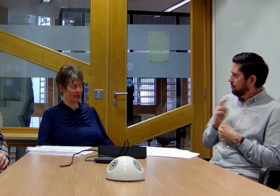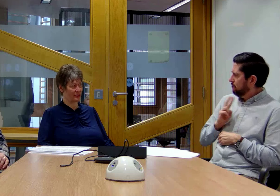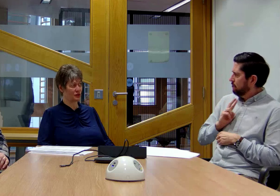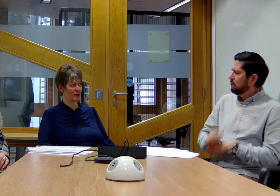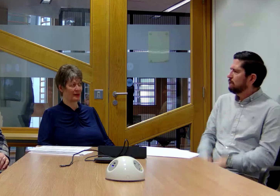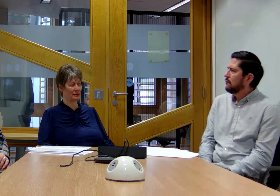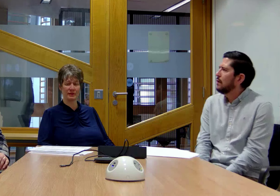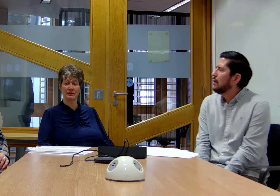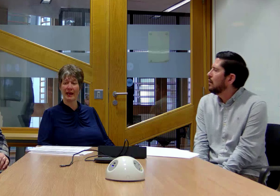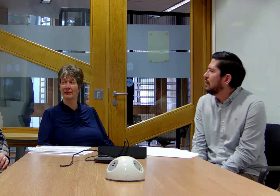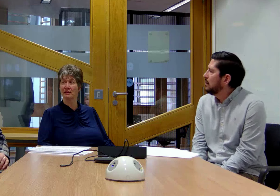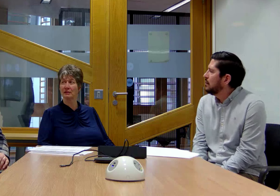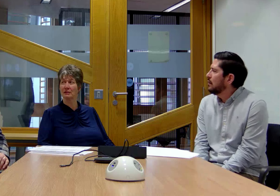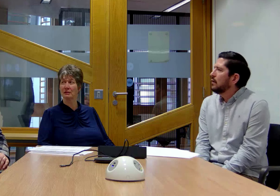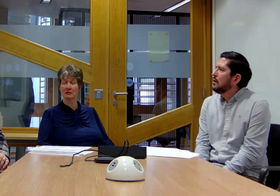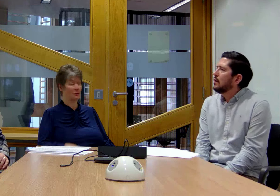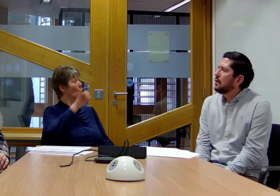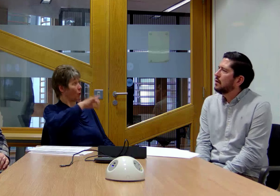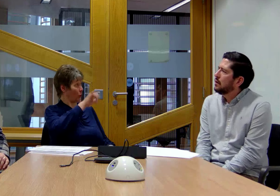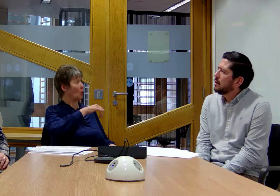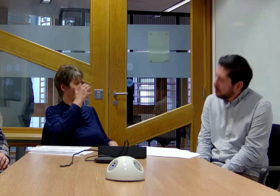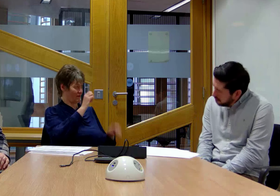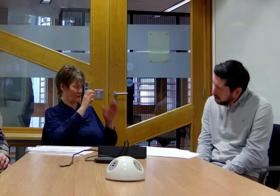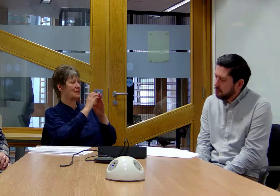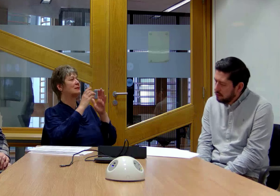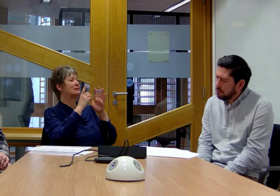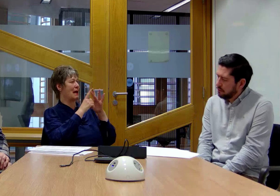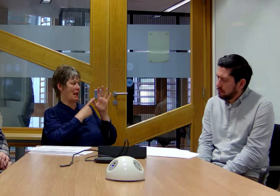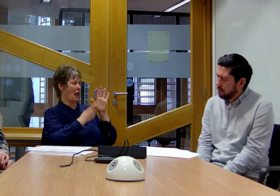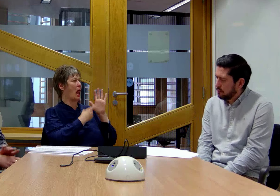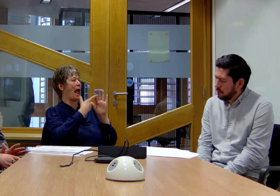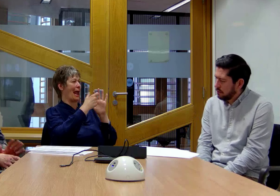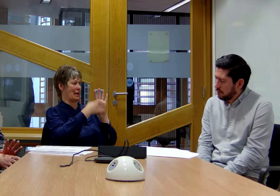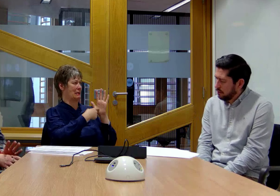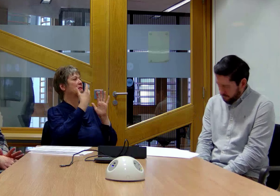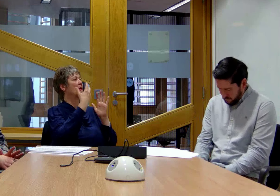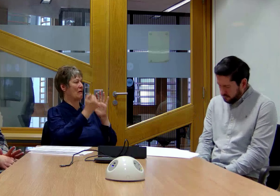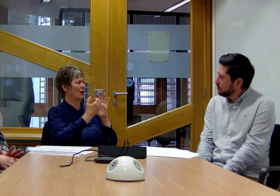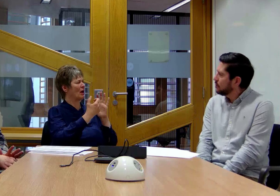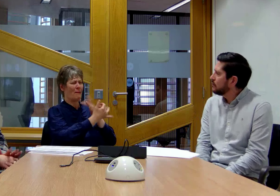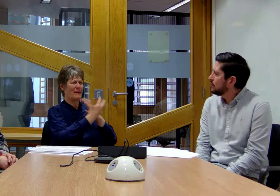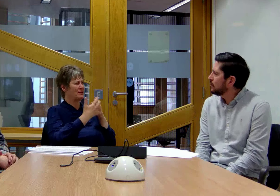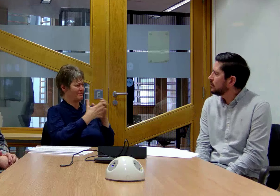So in Gaelic, I assume you have dialects as well? Alasdair: Yes we do.